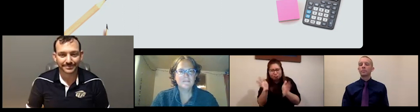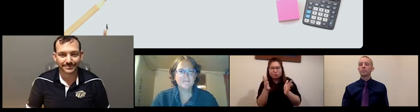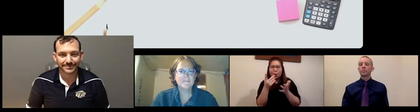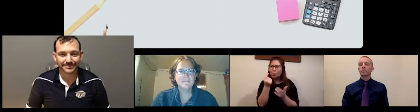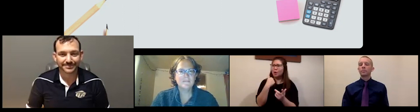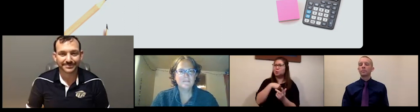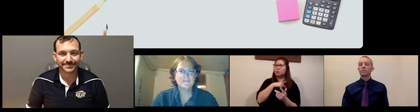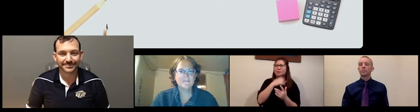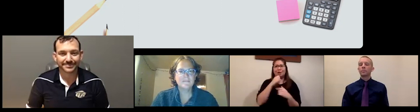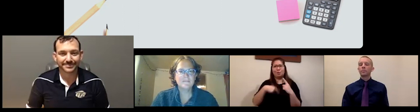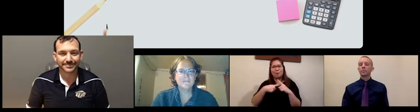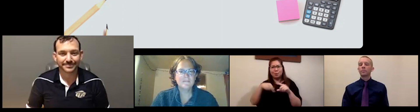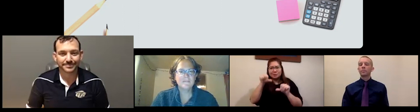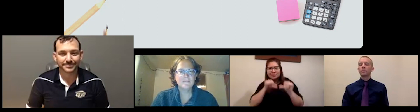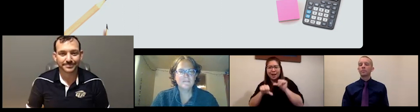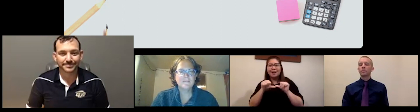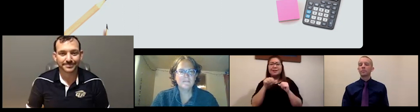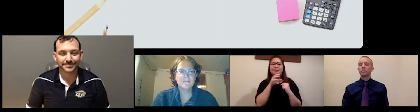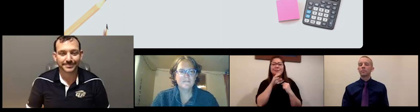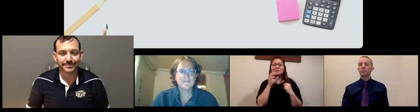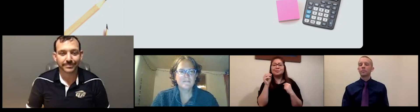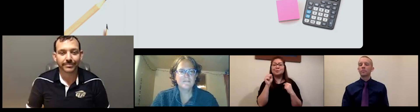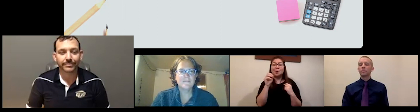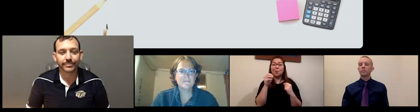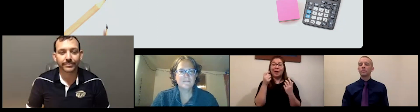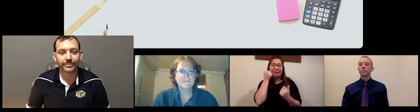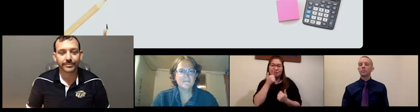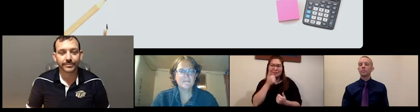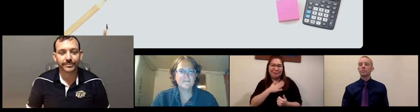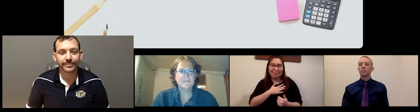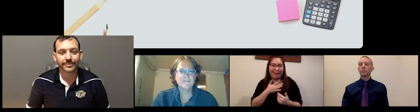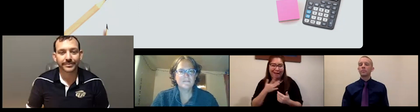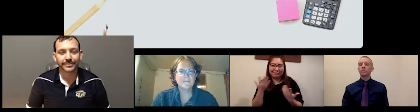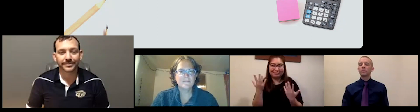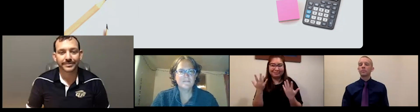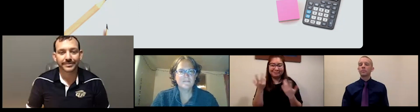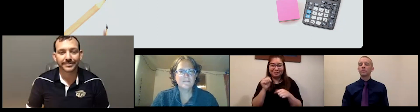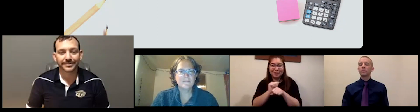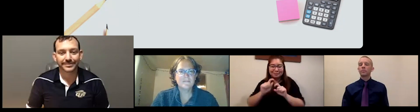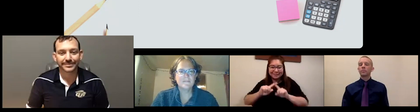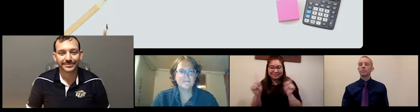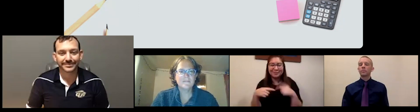in science, and so everyday my job is different.